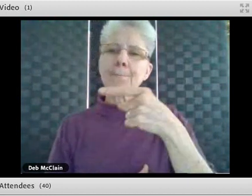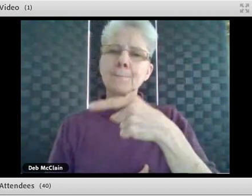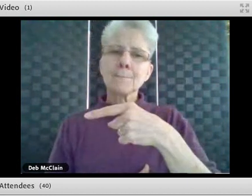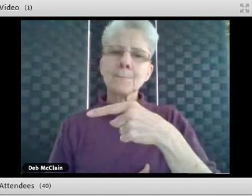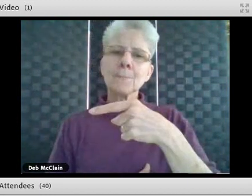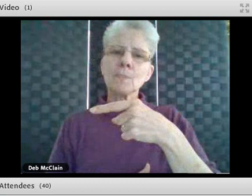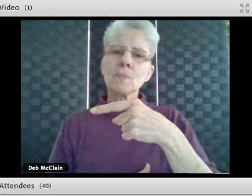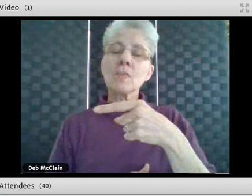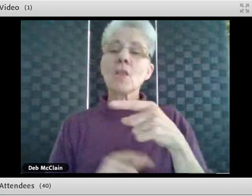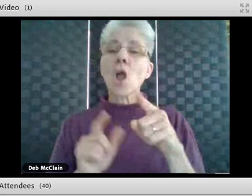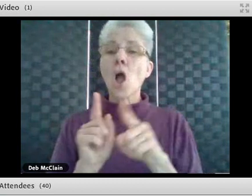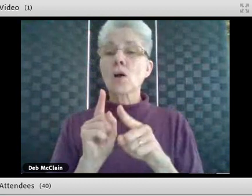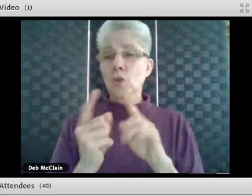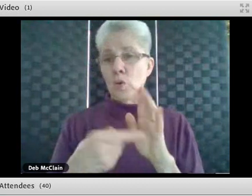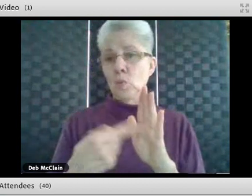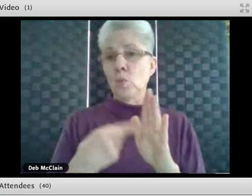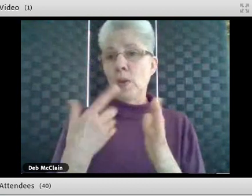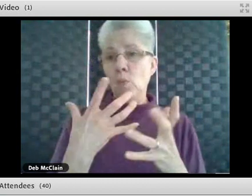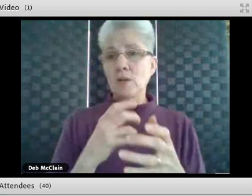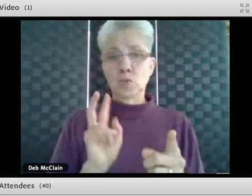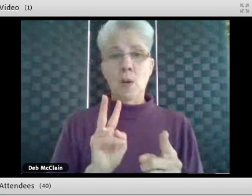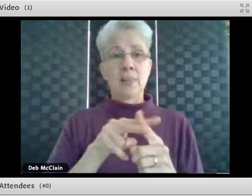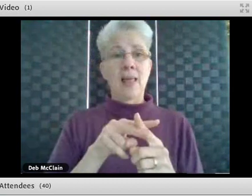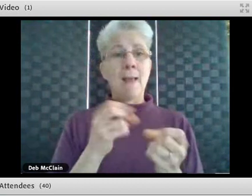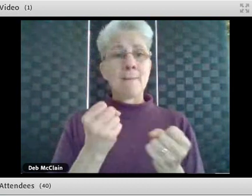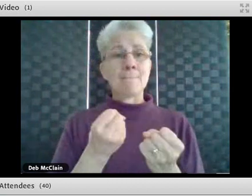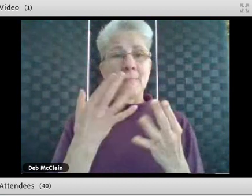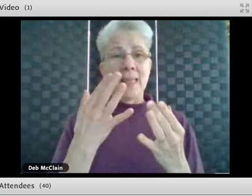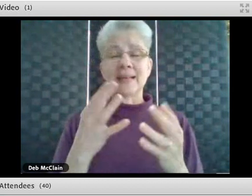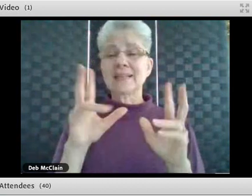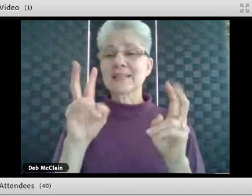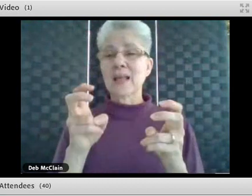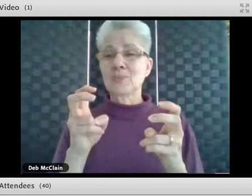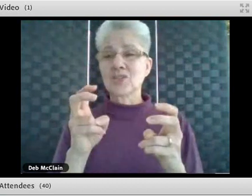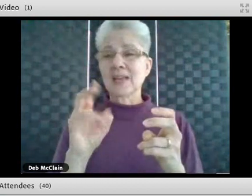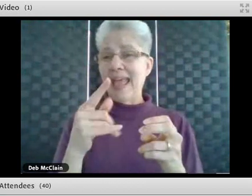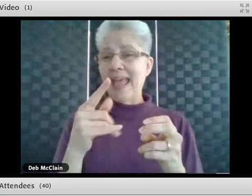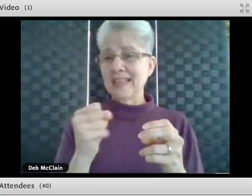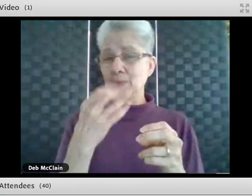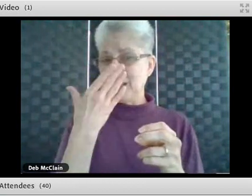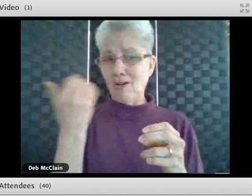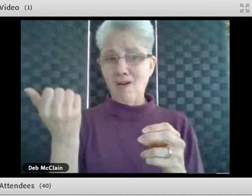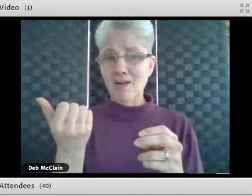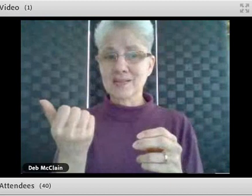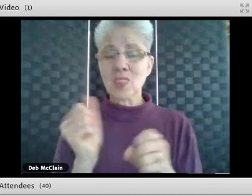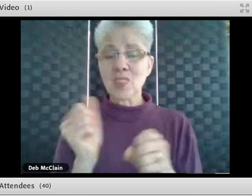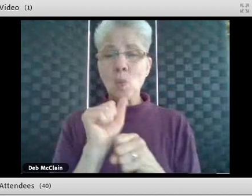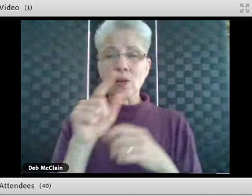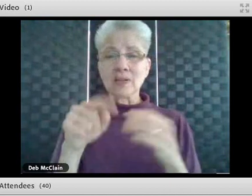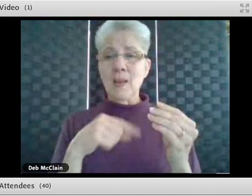And oftentimes, we want to apply multiple subject headings to a work just because the work is about multiple things.